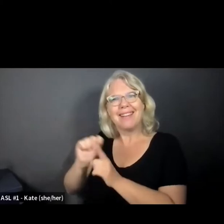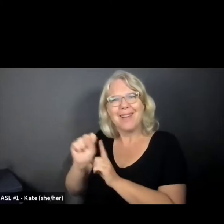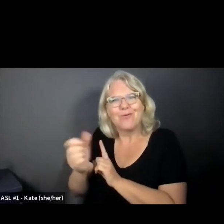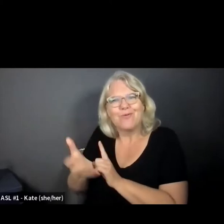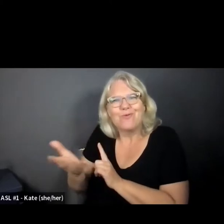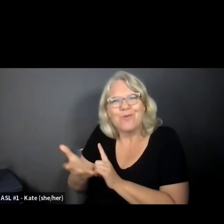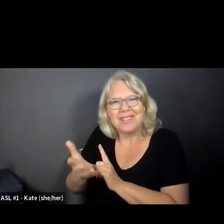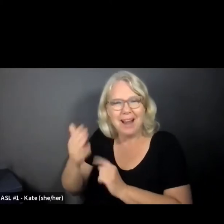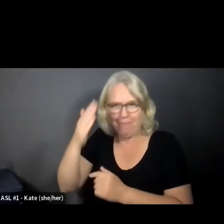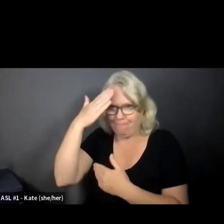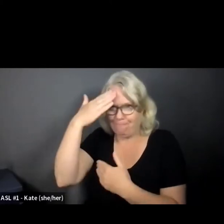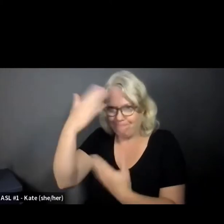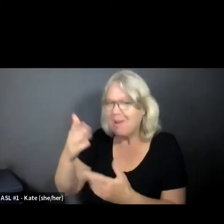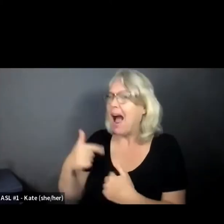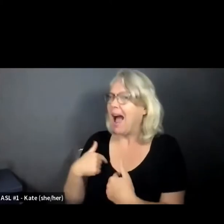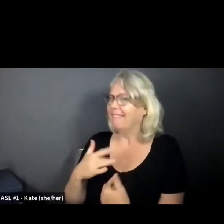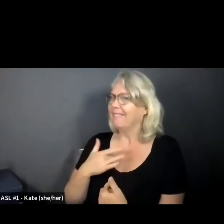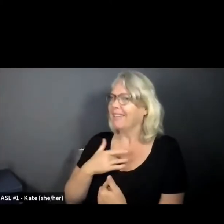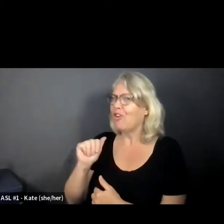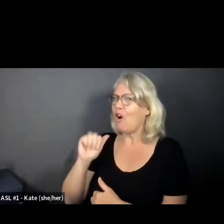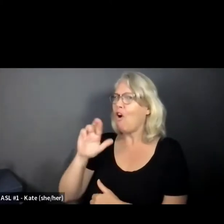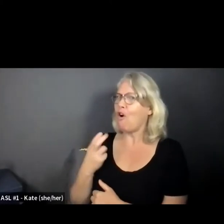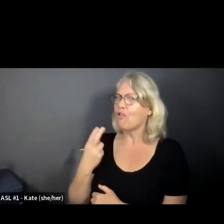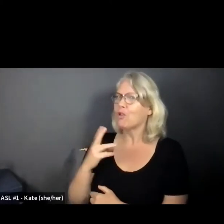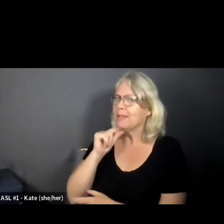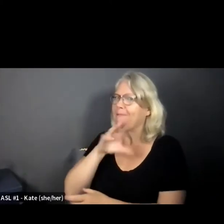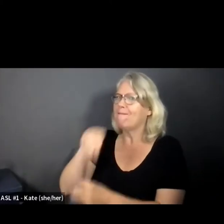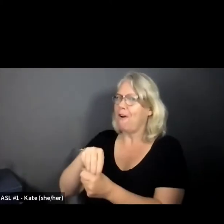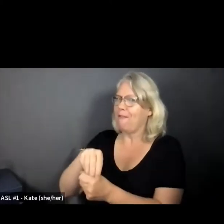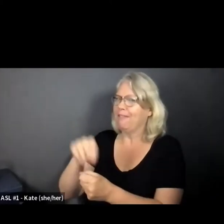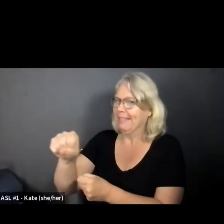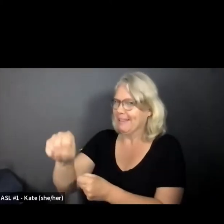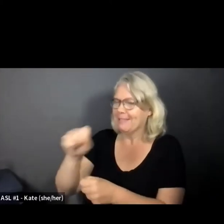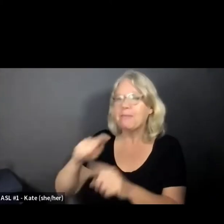BECAUSE I SUSPECT THERE PROBABLY IS ONE IF WE DUG BACK IN THE FILES.